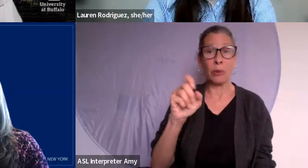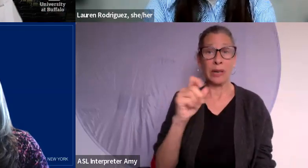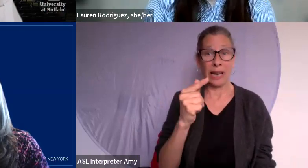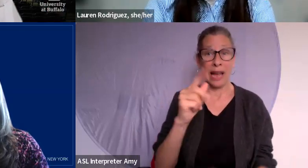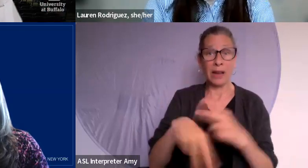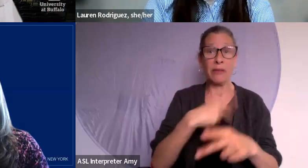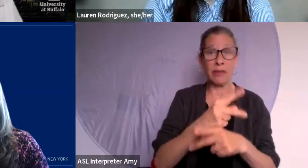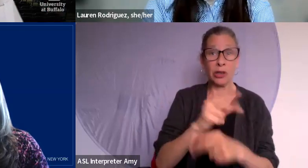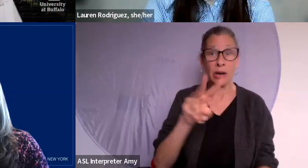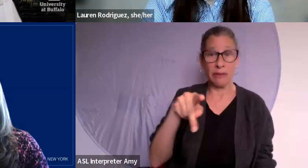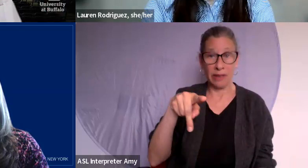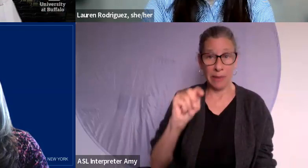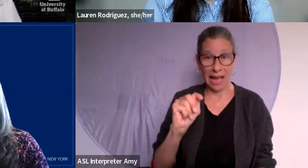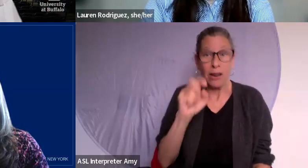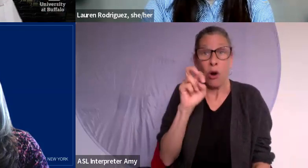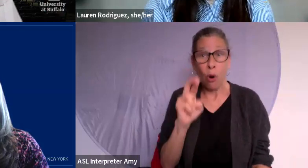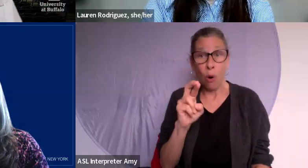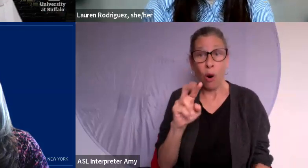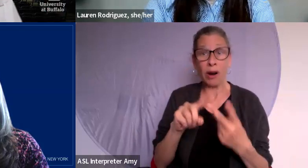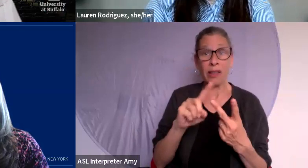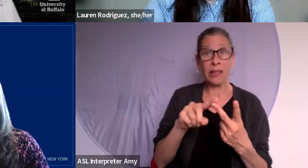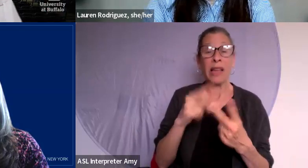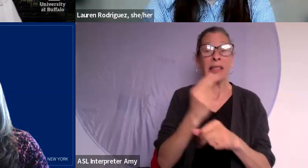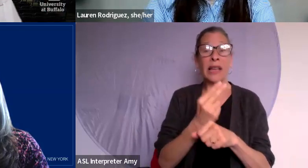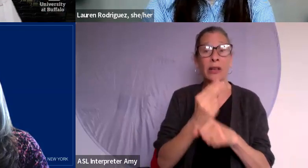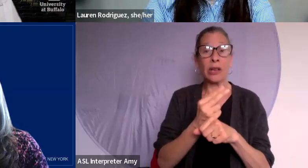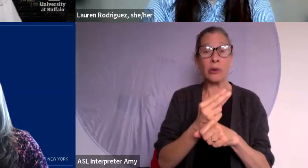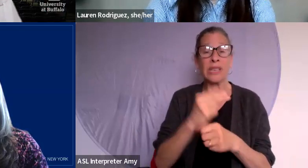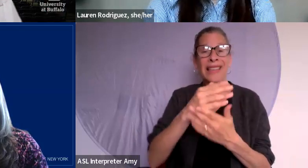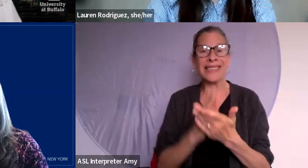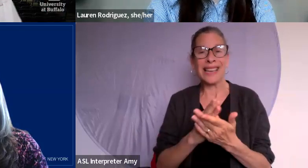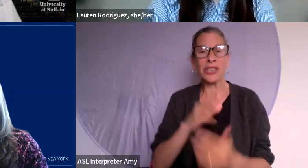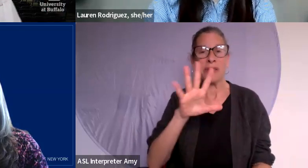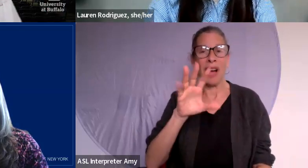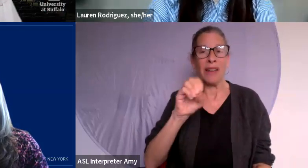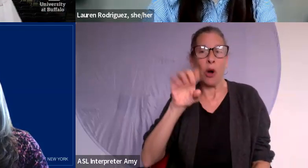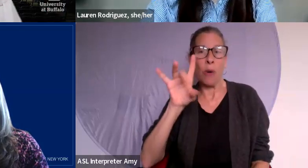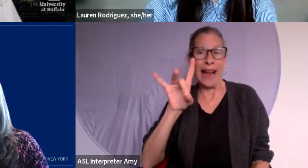the VPAT or they will use the section 508 version of the VPAT,